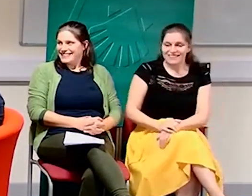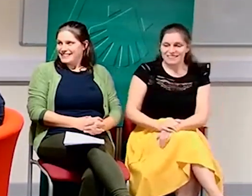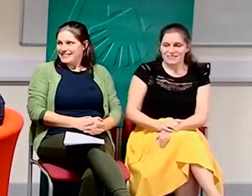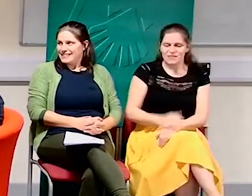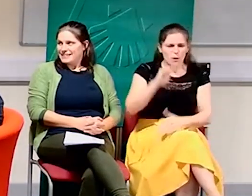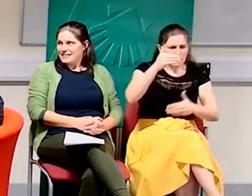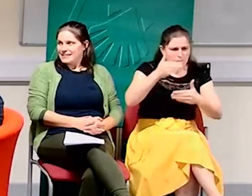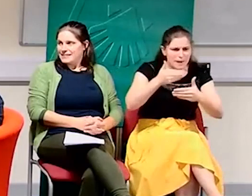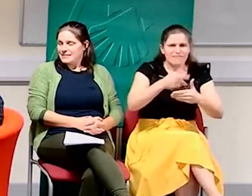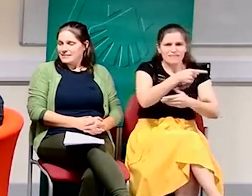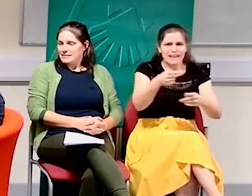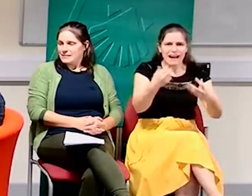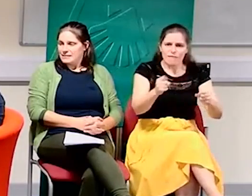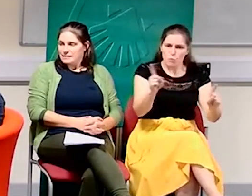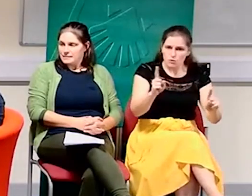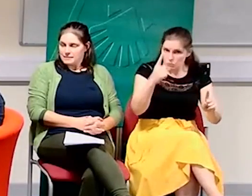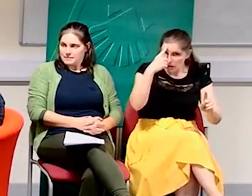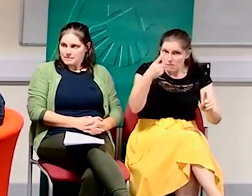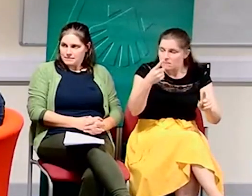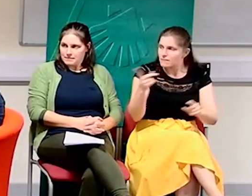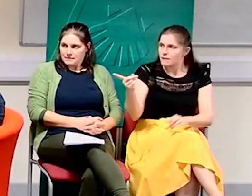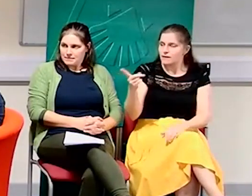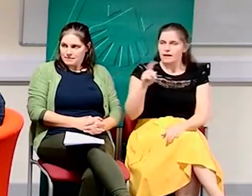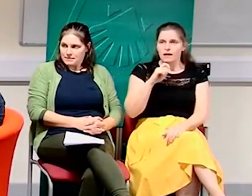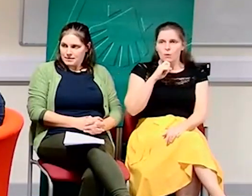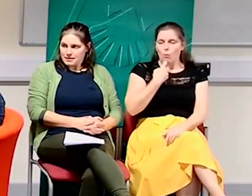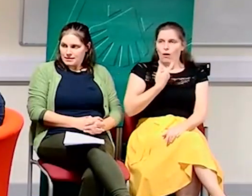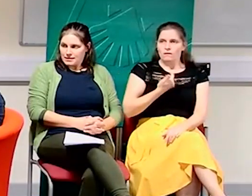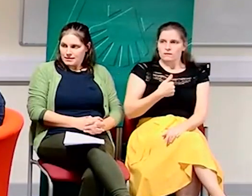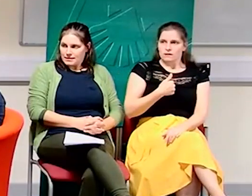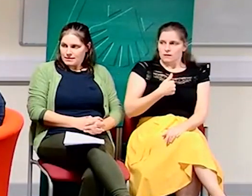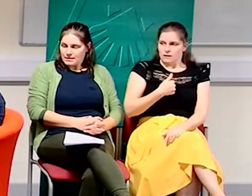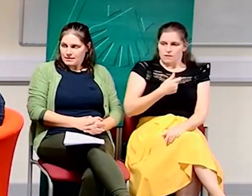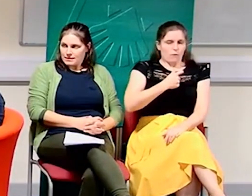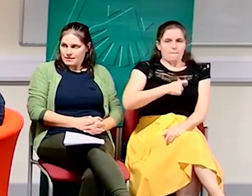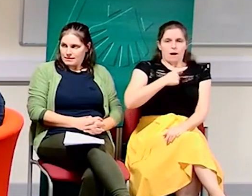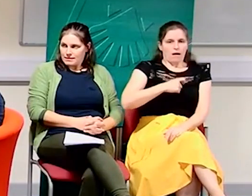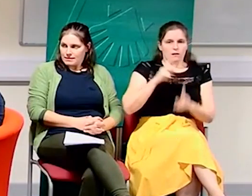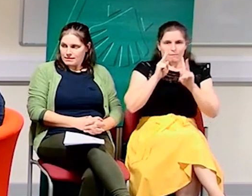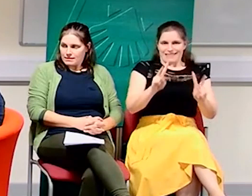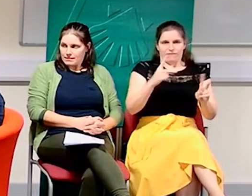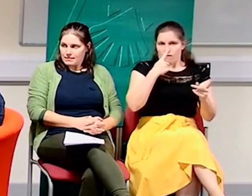you see them facing yes I'm not going to talk um from a personal perspective obviously but what I